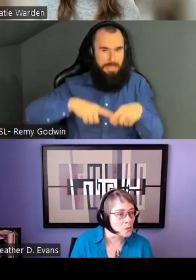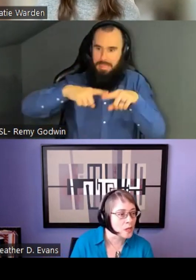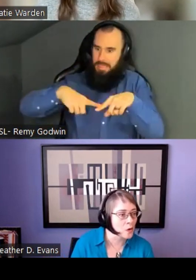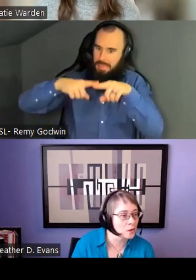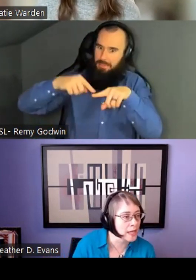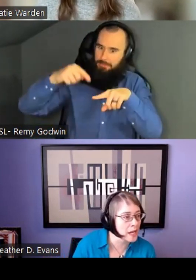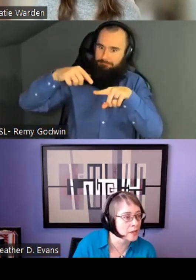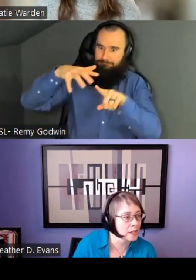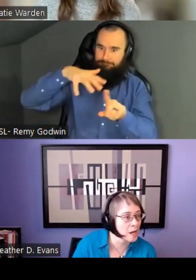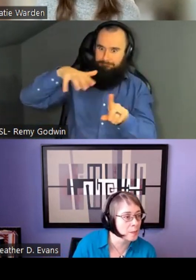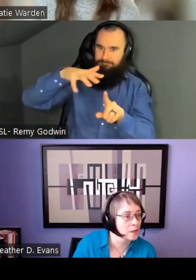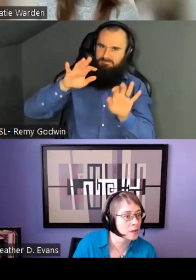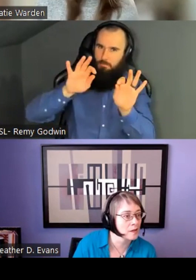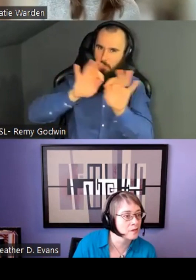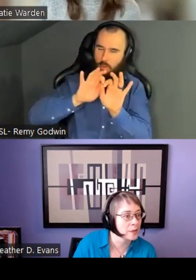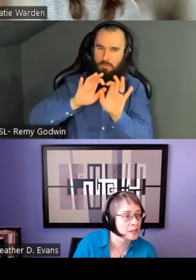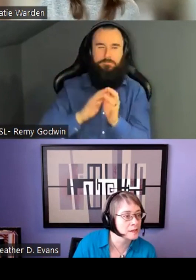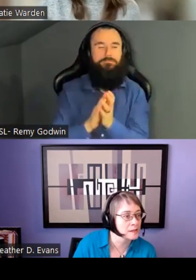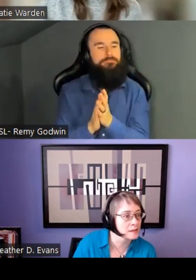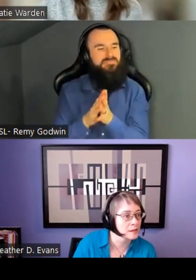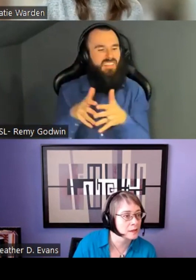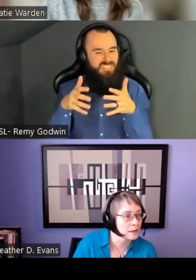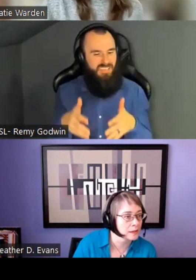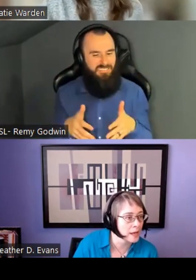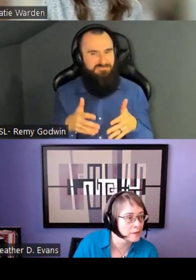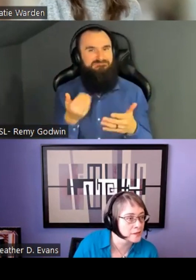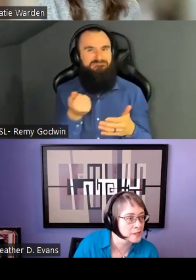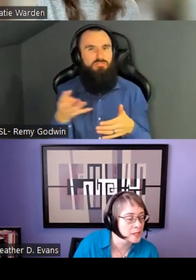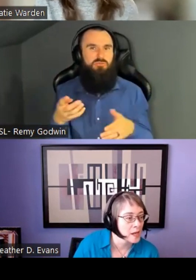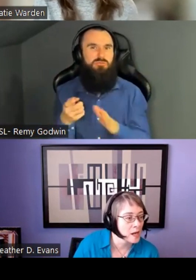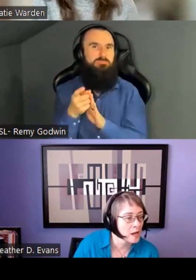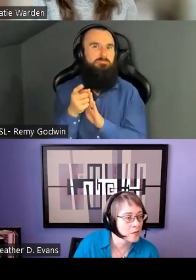We only have a couple of minutes left.